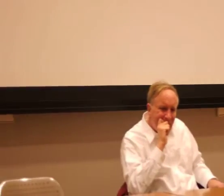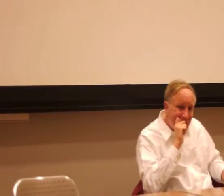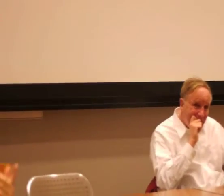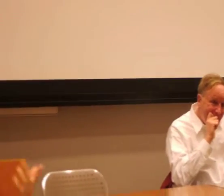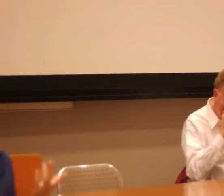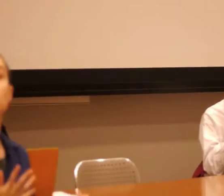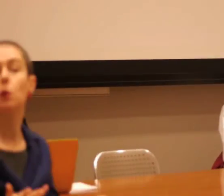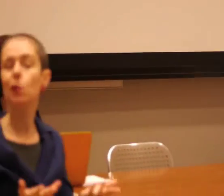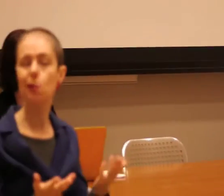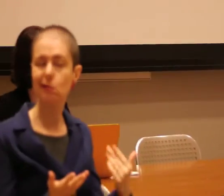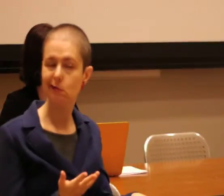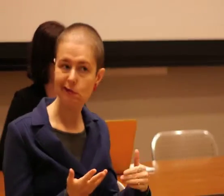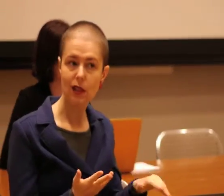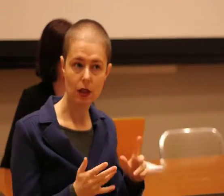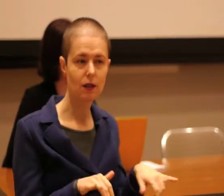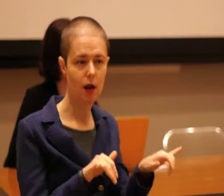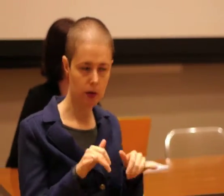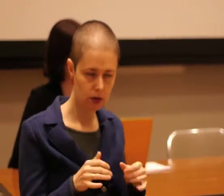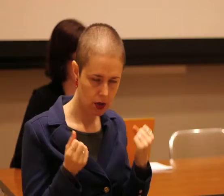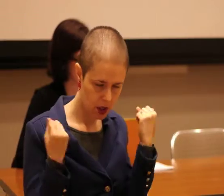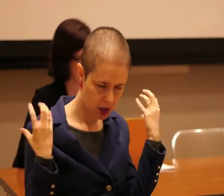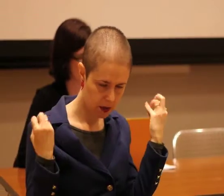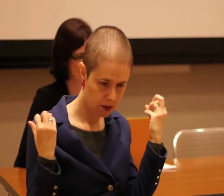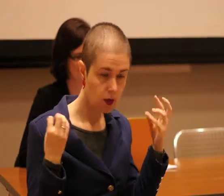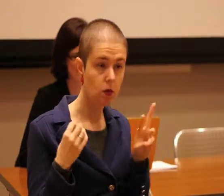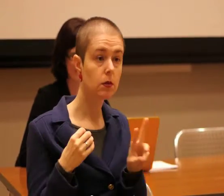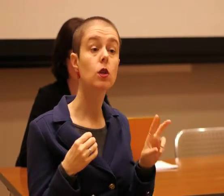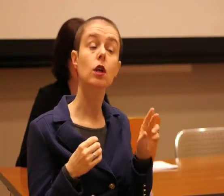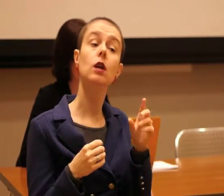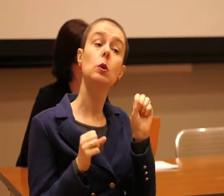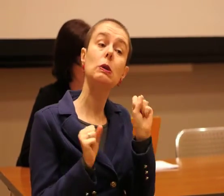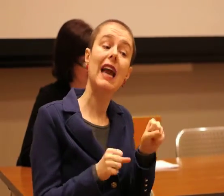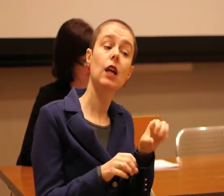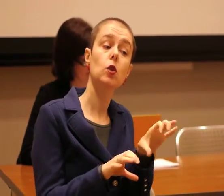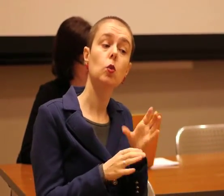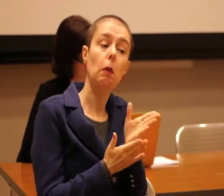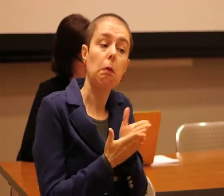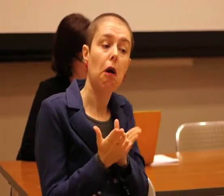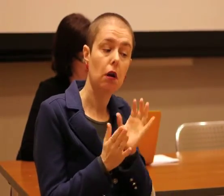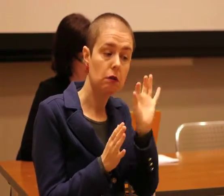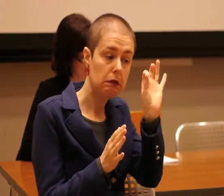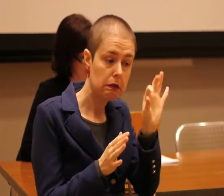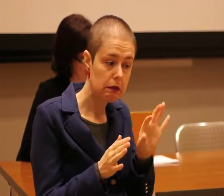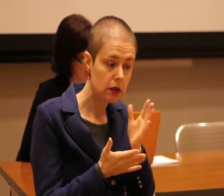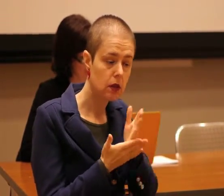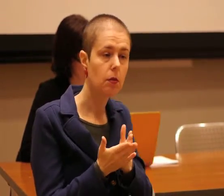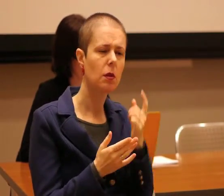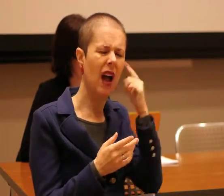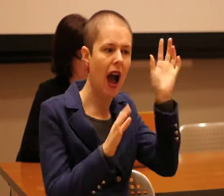a very common thing that you can partially do it. Somebody remembers to label